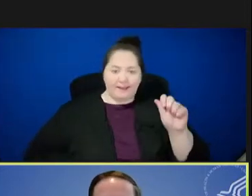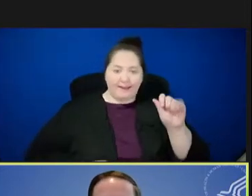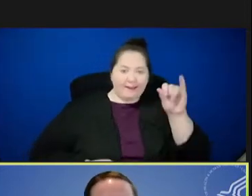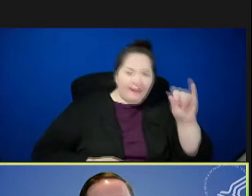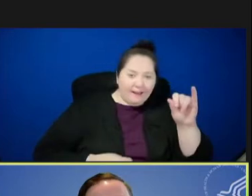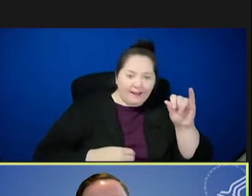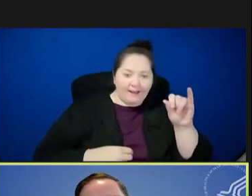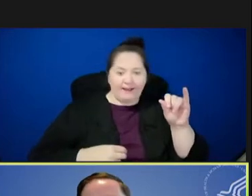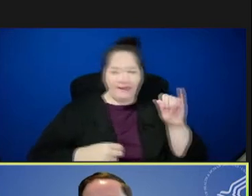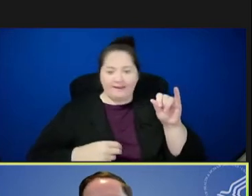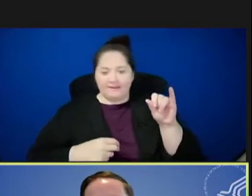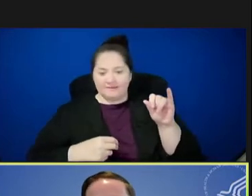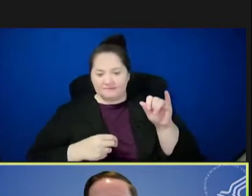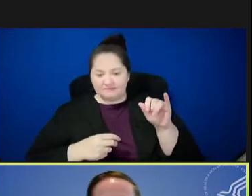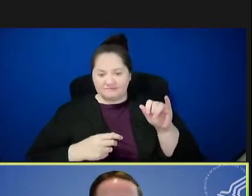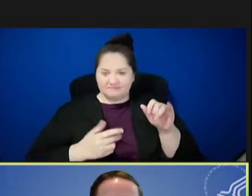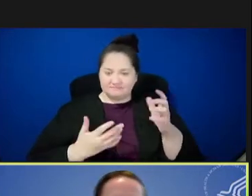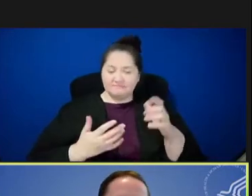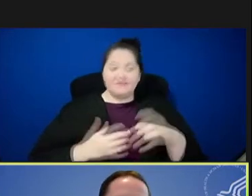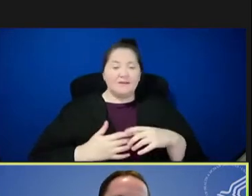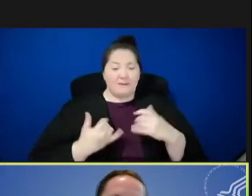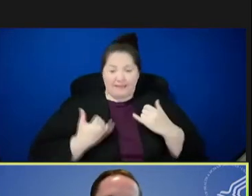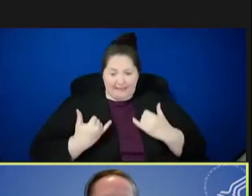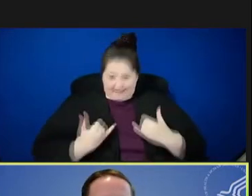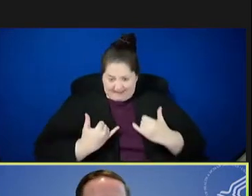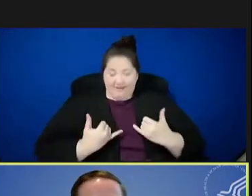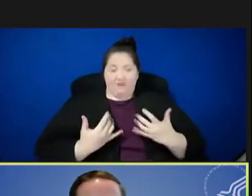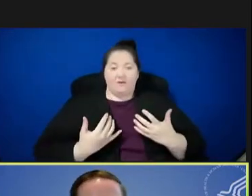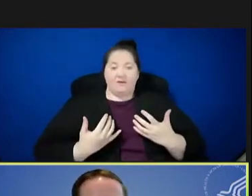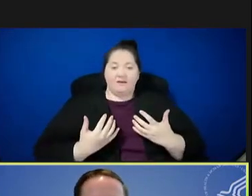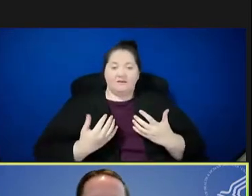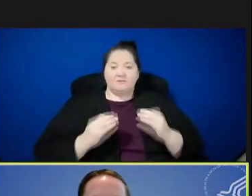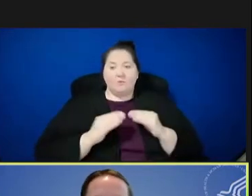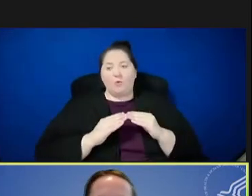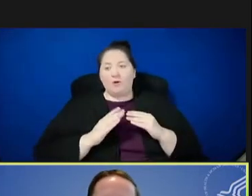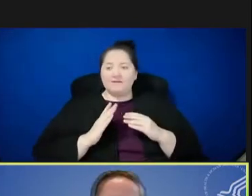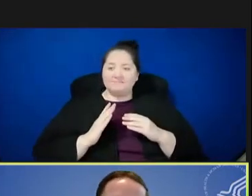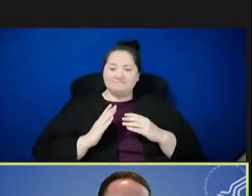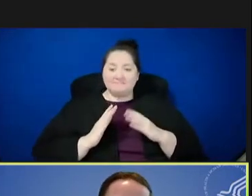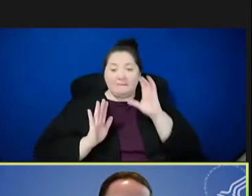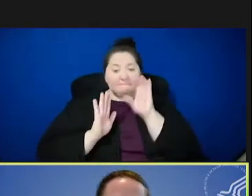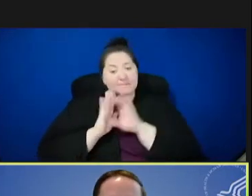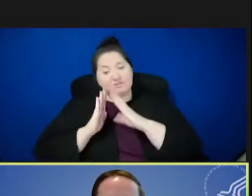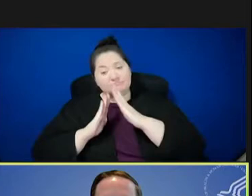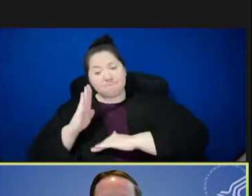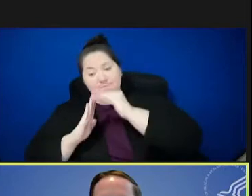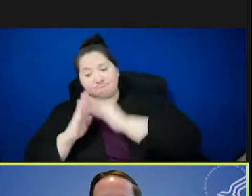A lot of the artificial intelligence we're dealing with now is painting pictures, generating videos,